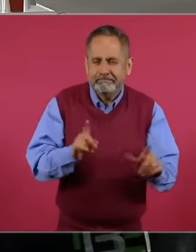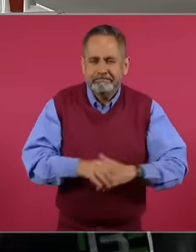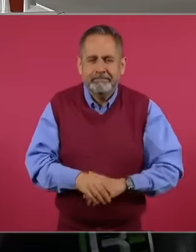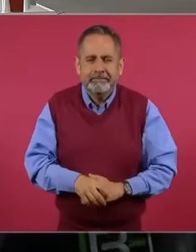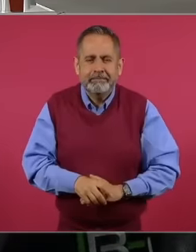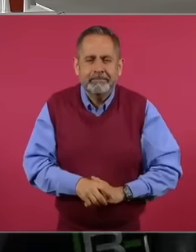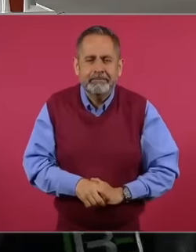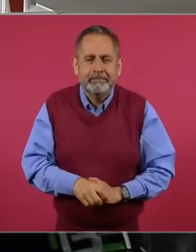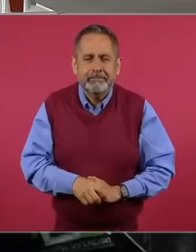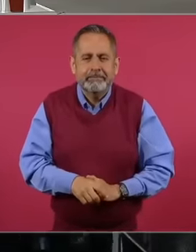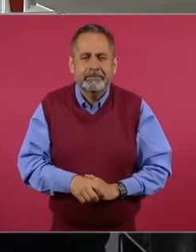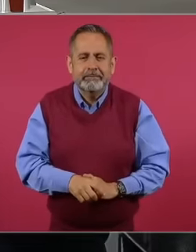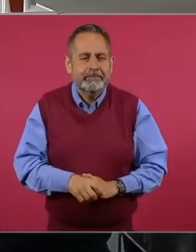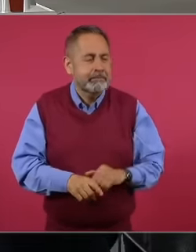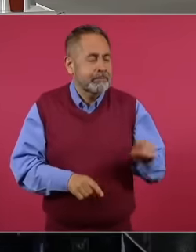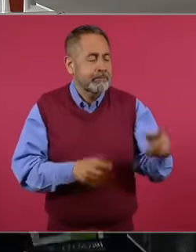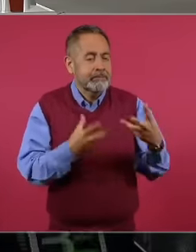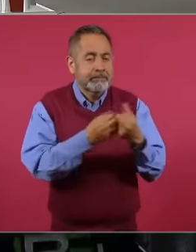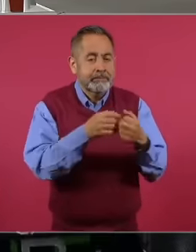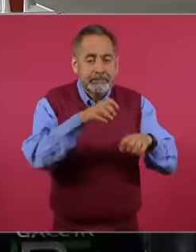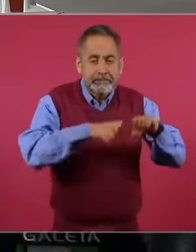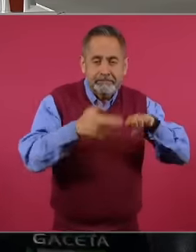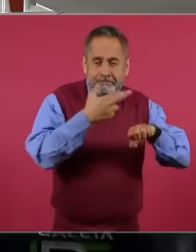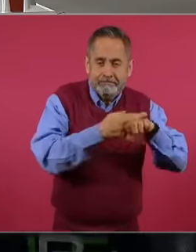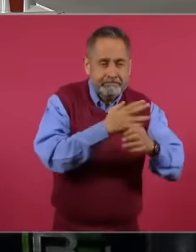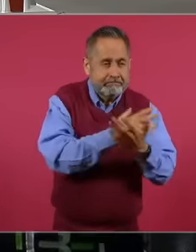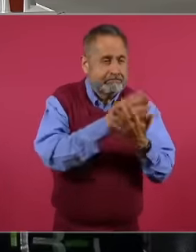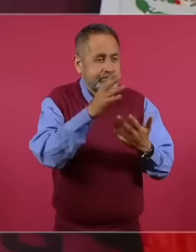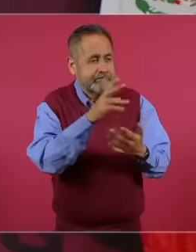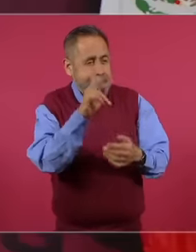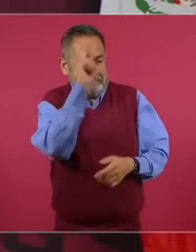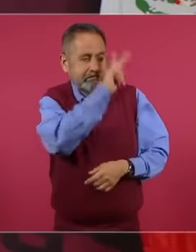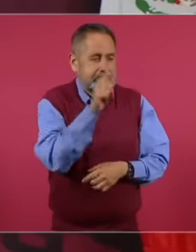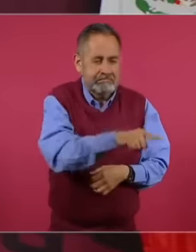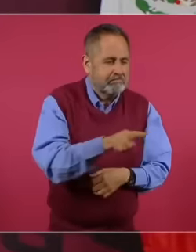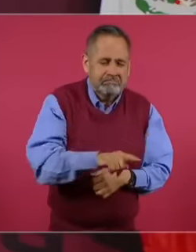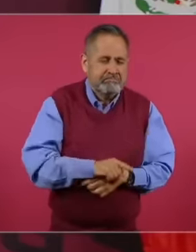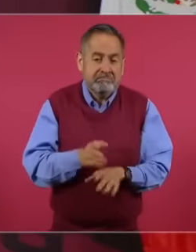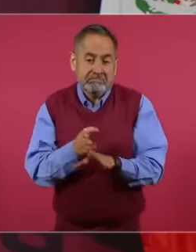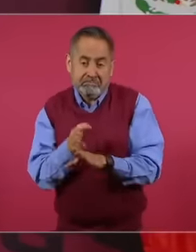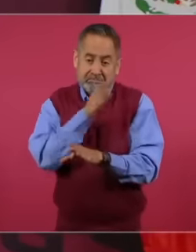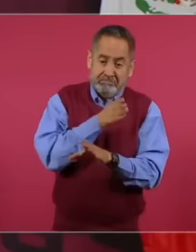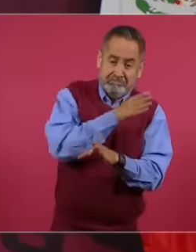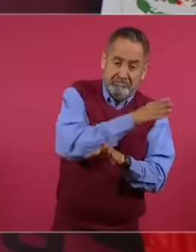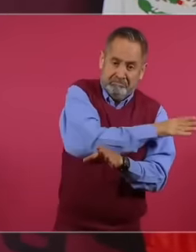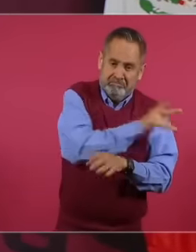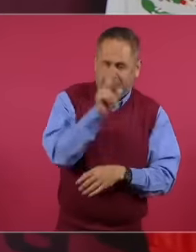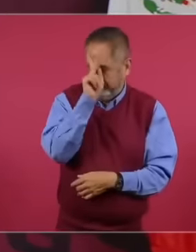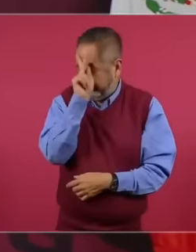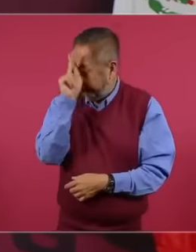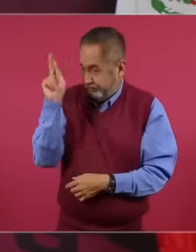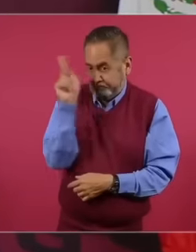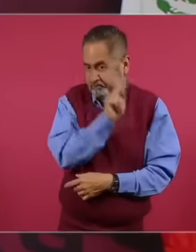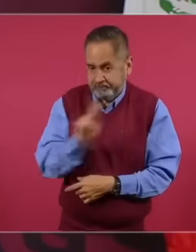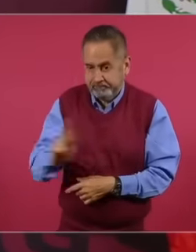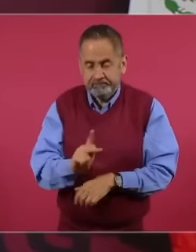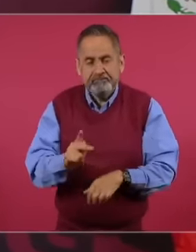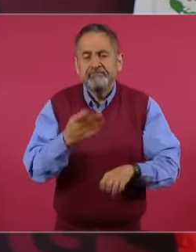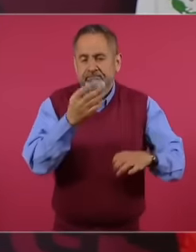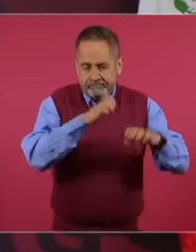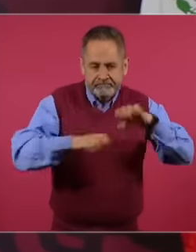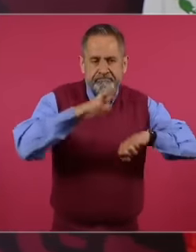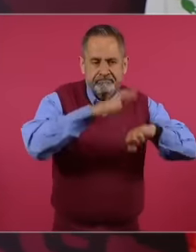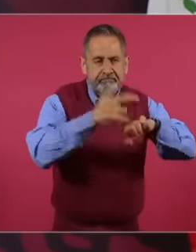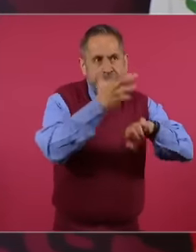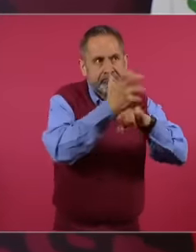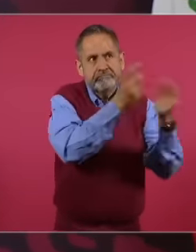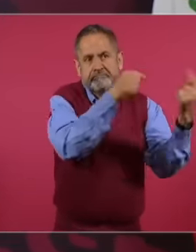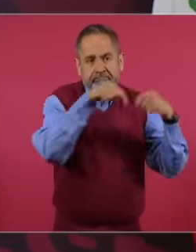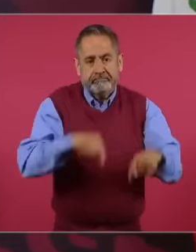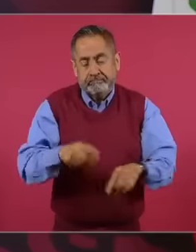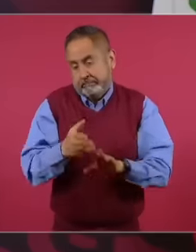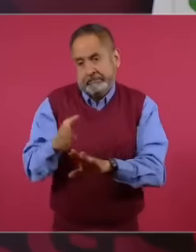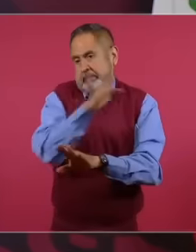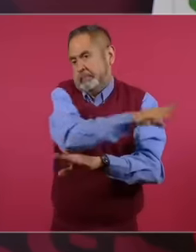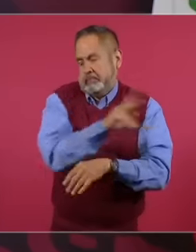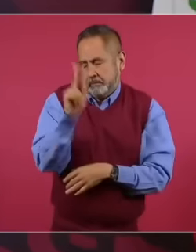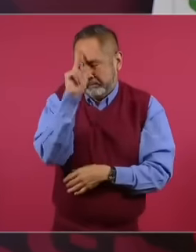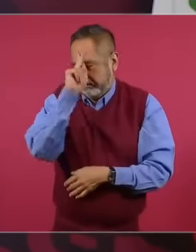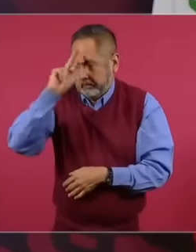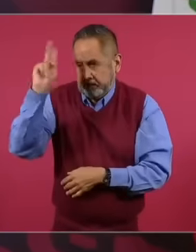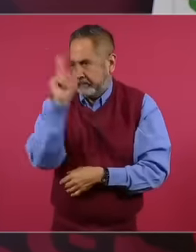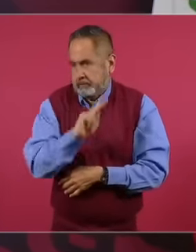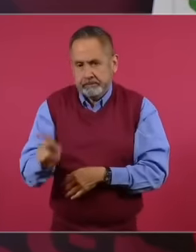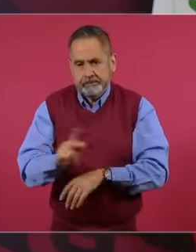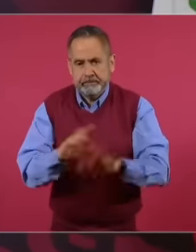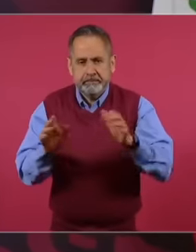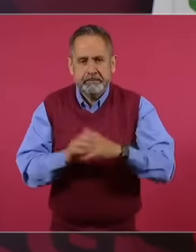of the Ambassadors who have There was in Mexico in the United States this the worst